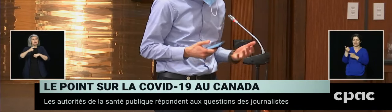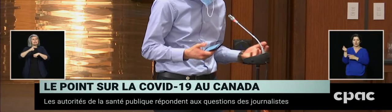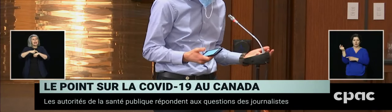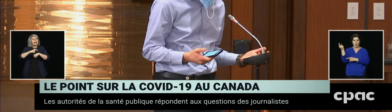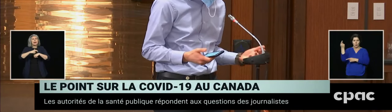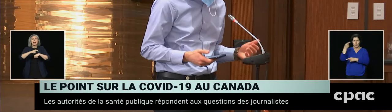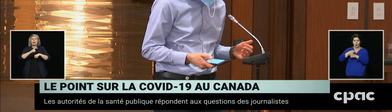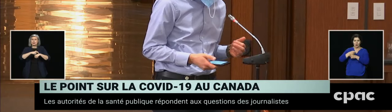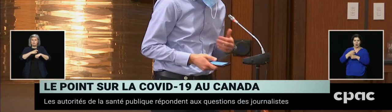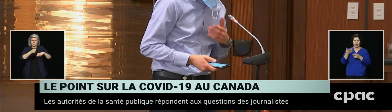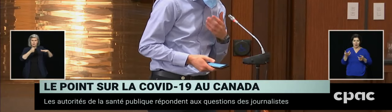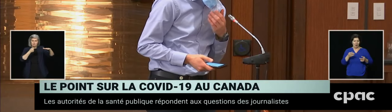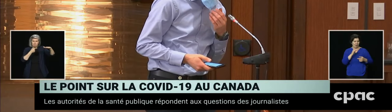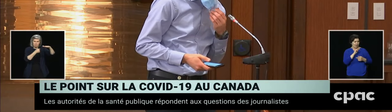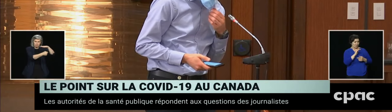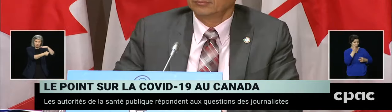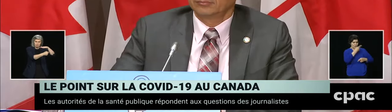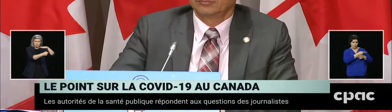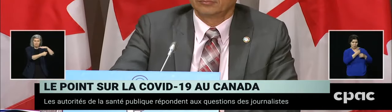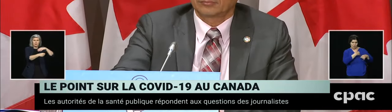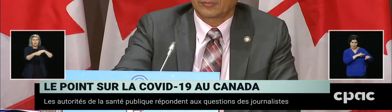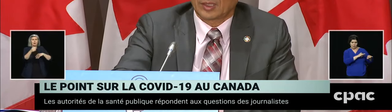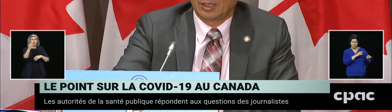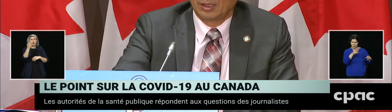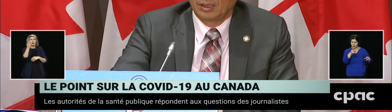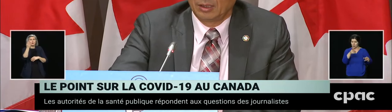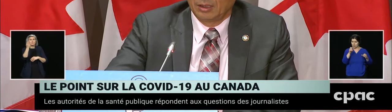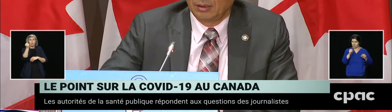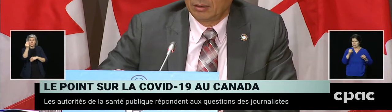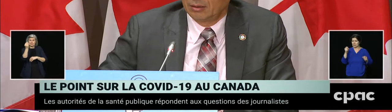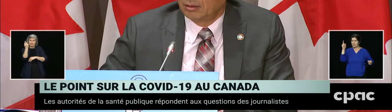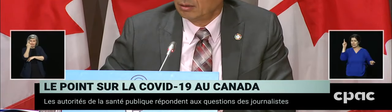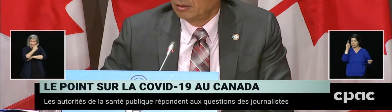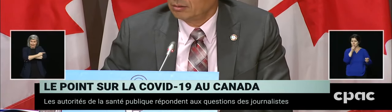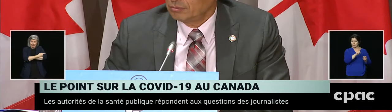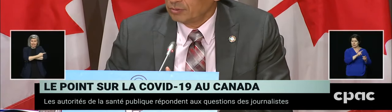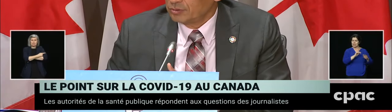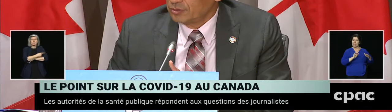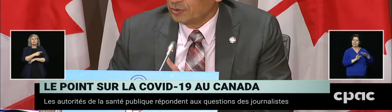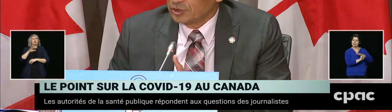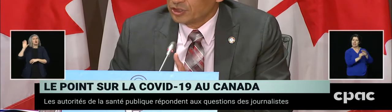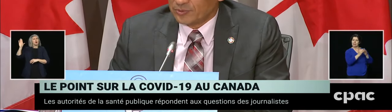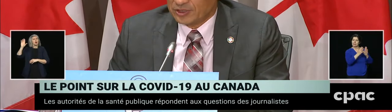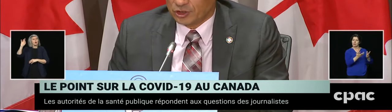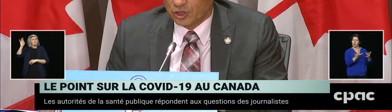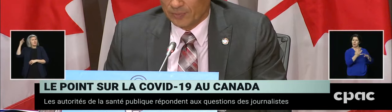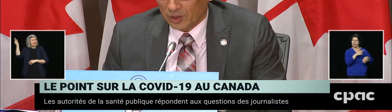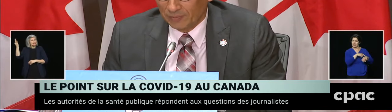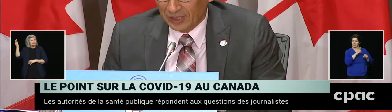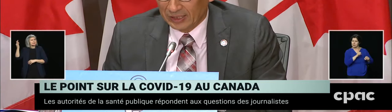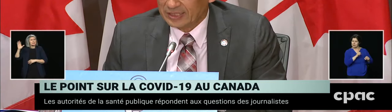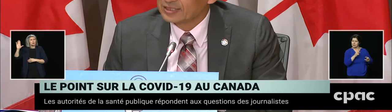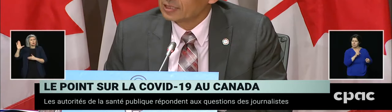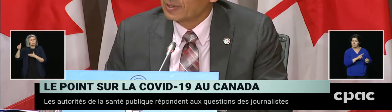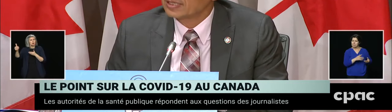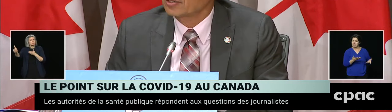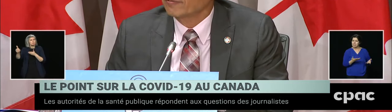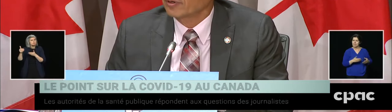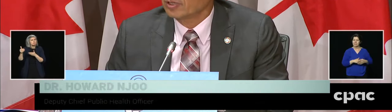SOMETHING WE'RE CONSIDERING GOING FROM 14 DAYS TO 10 DAYS, JUST LIKE FRANCE.